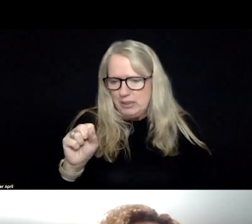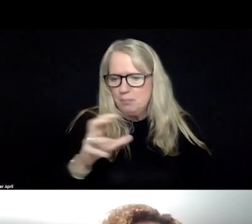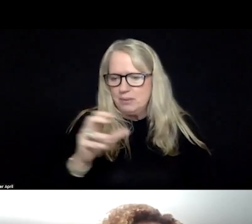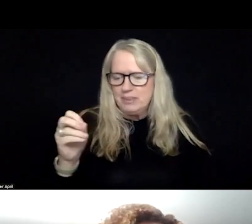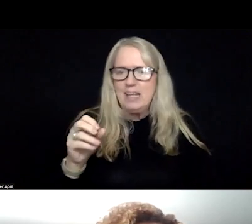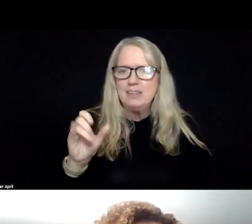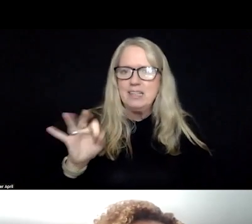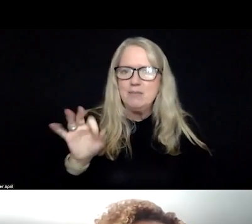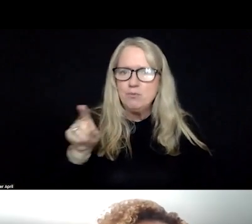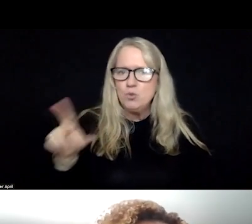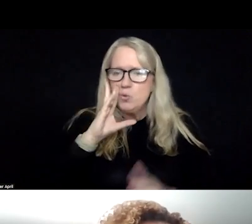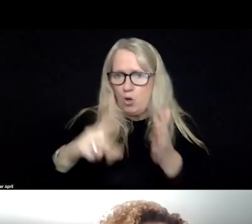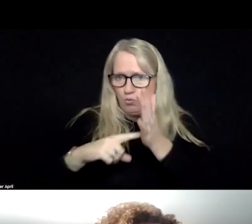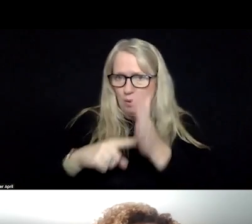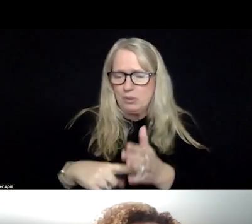YOU ARE REPRESENTED IN ANY OF THE STATES THAT DON'T